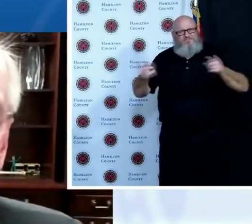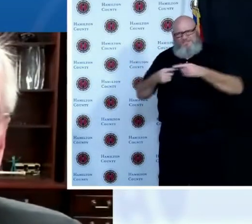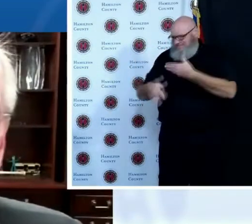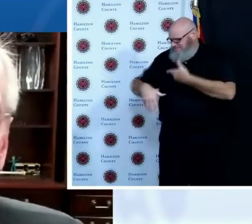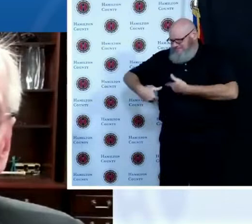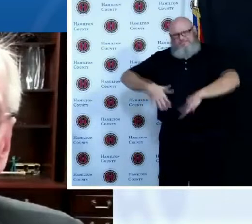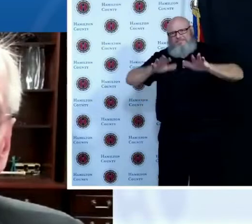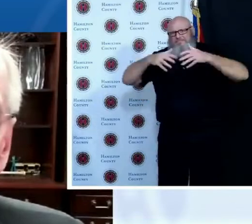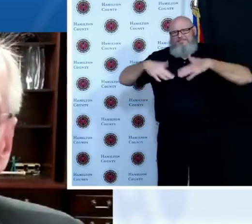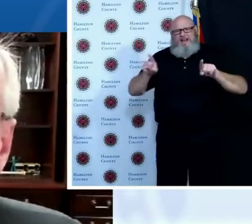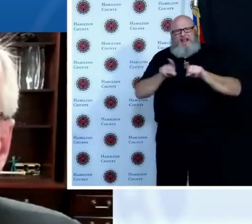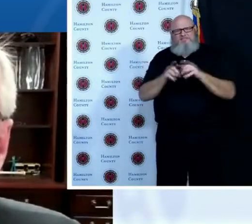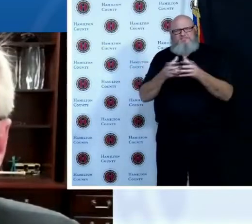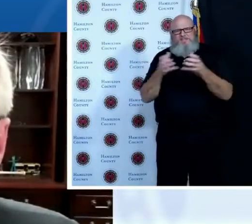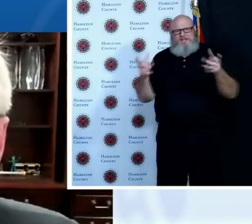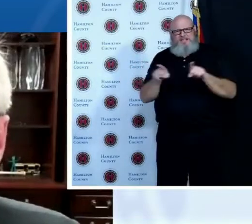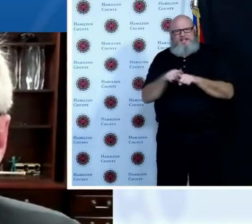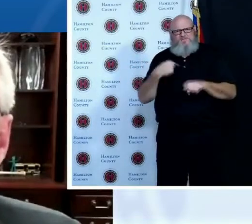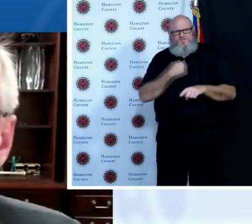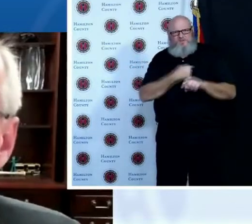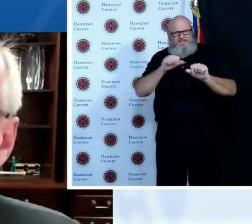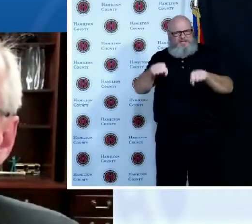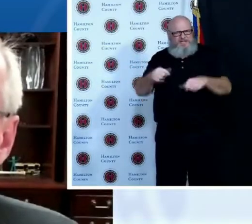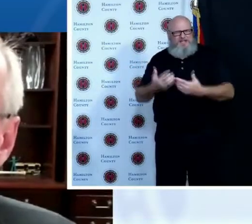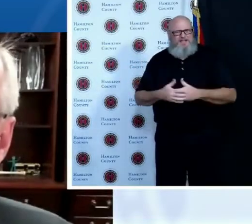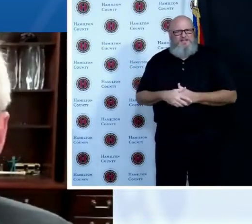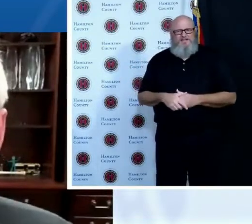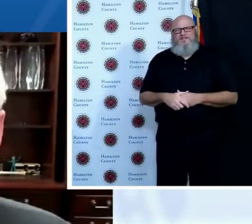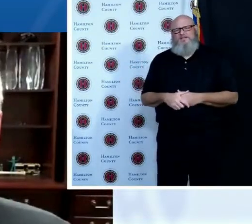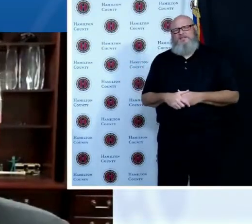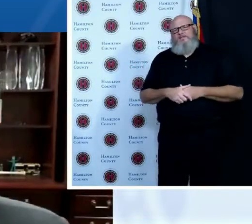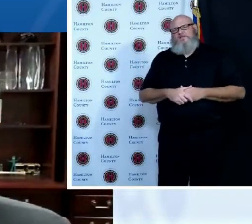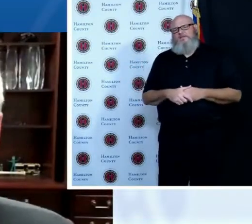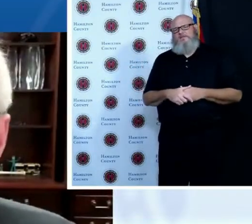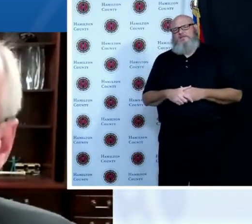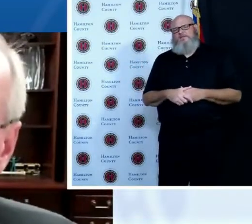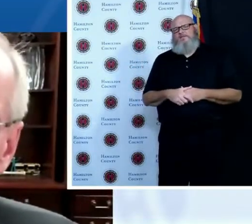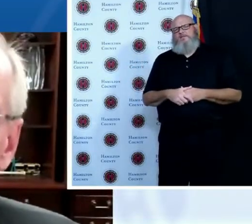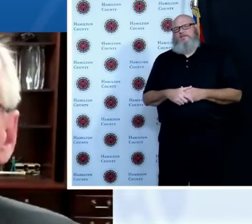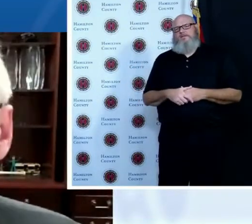Commissioner Kesterman talked about in terms of the spacing the like and so that it's really